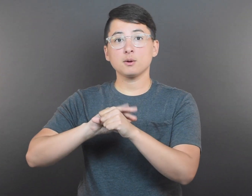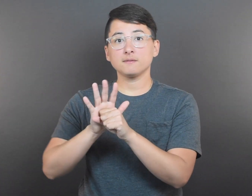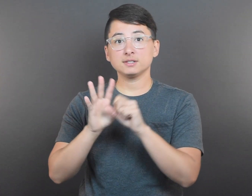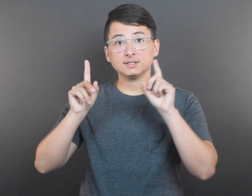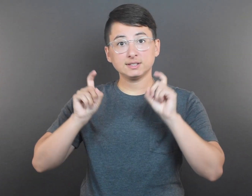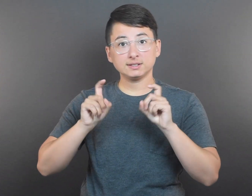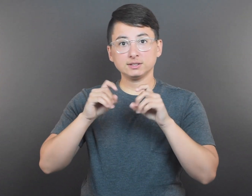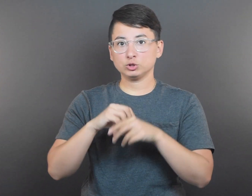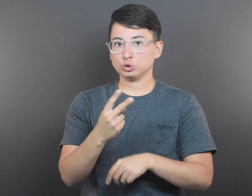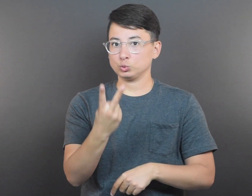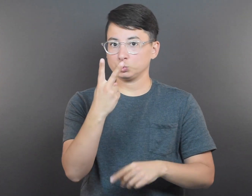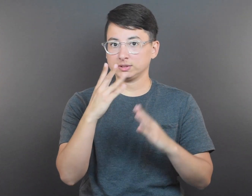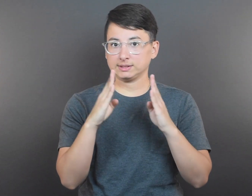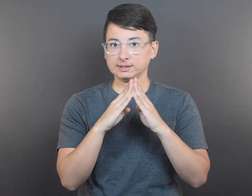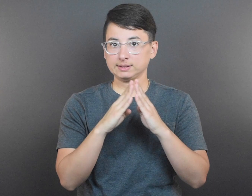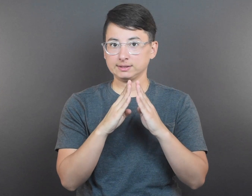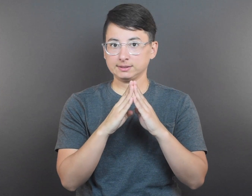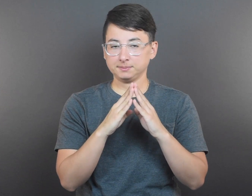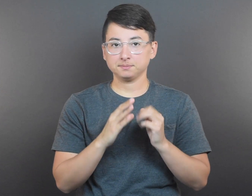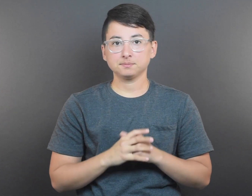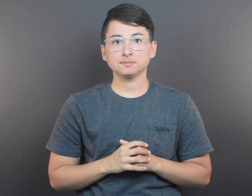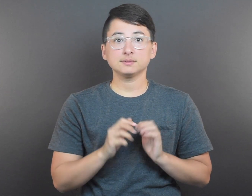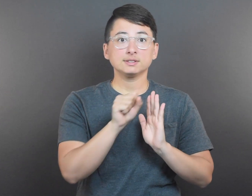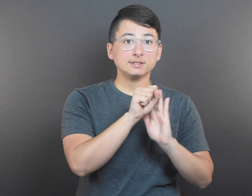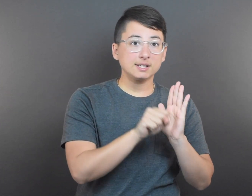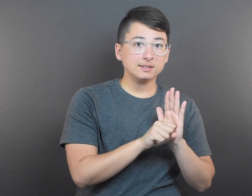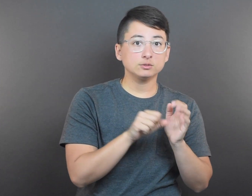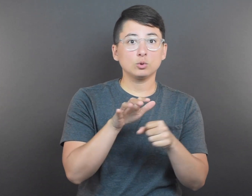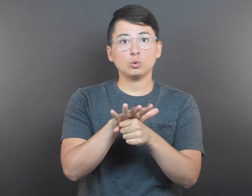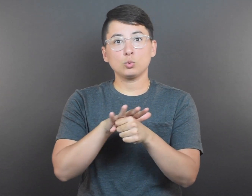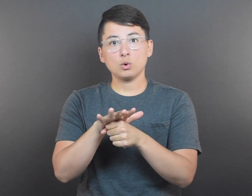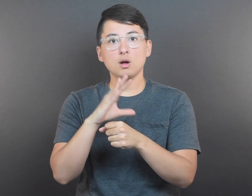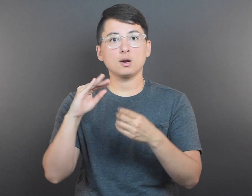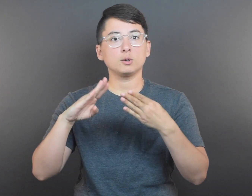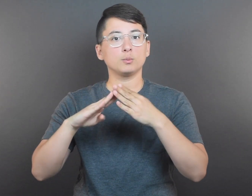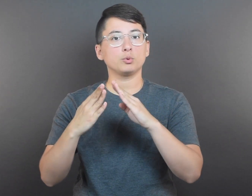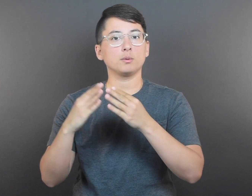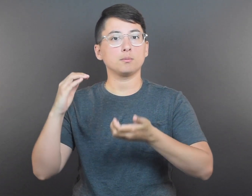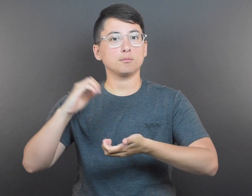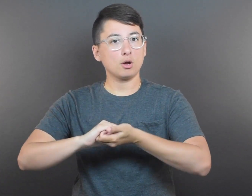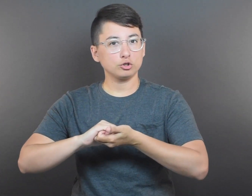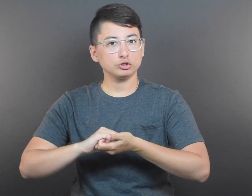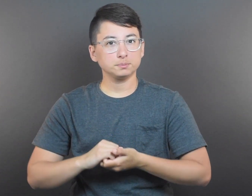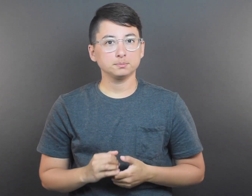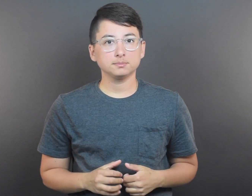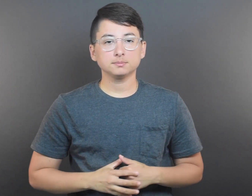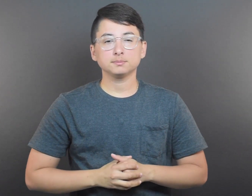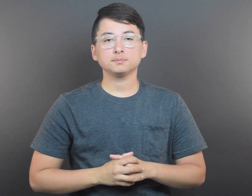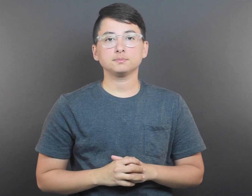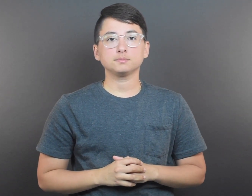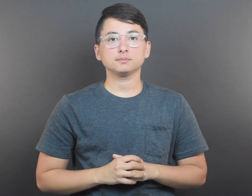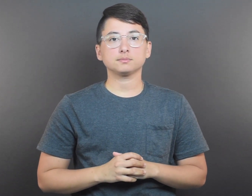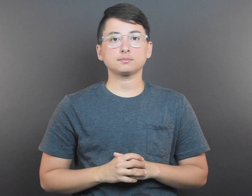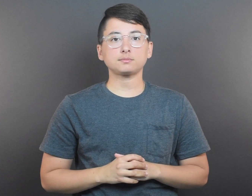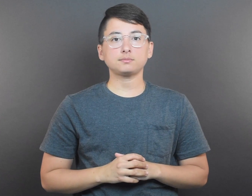A Tale of COVID-19 Testing in Two Cities: State, local, and community partnership